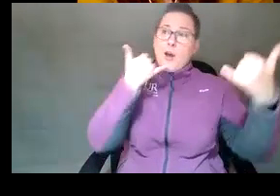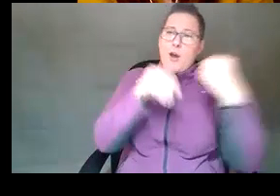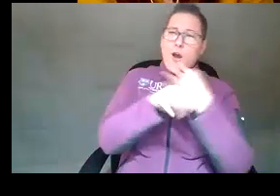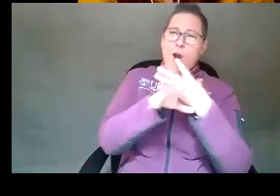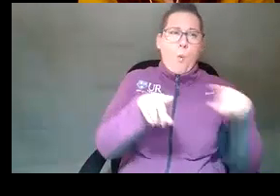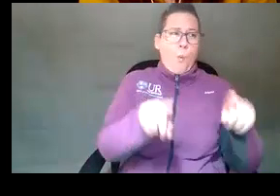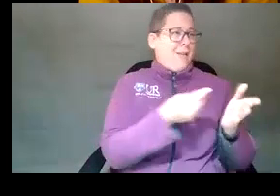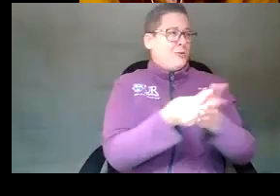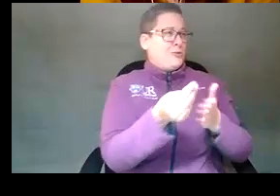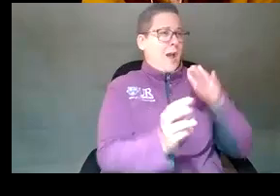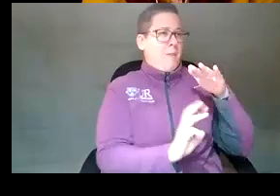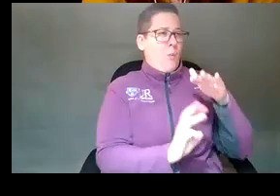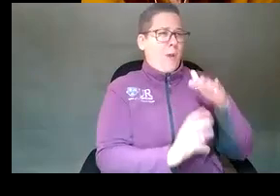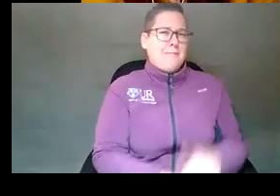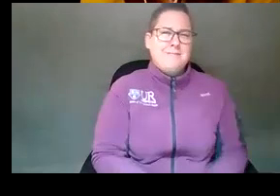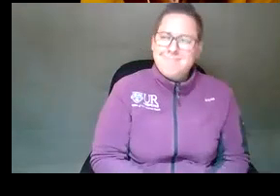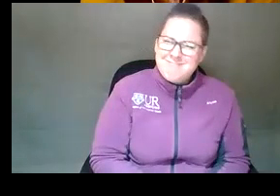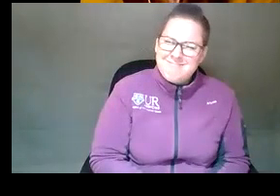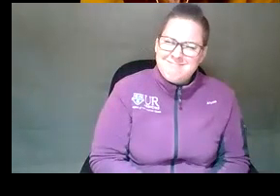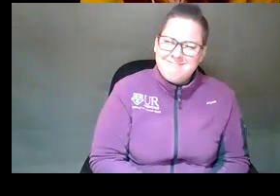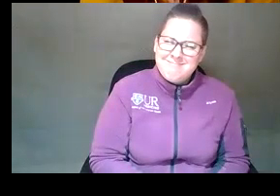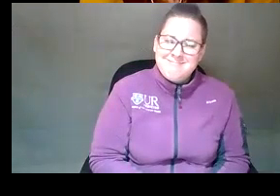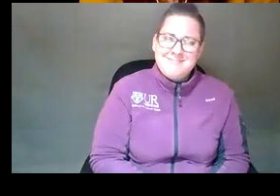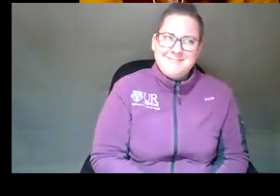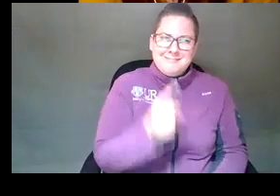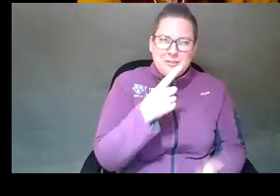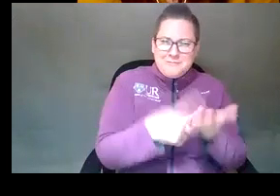about oftentimes we're really talking about personal and private information